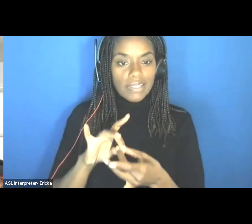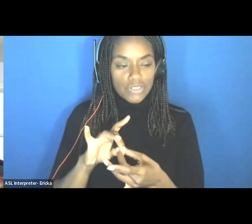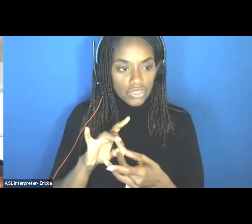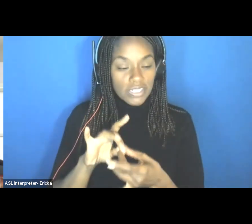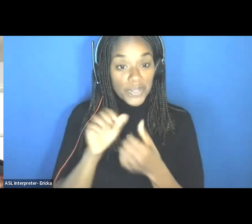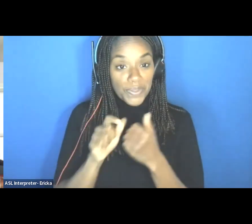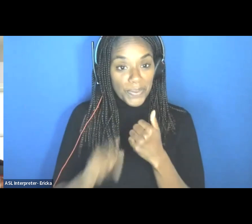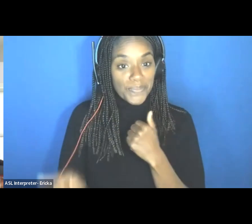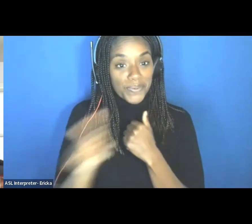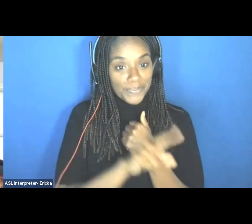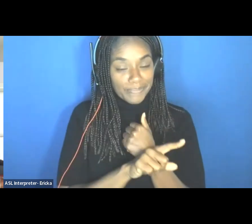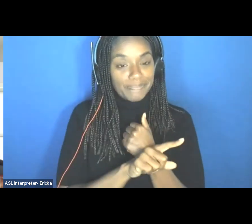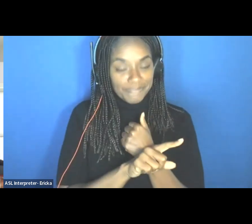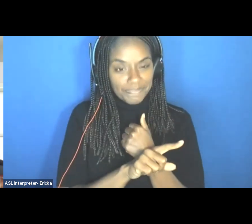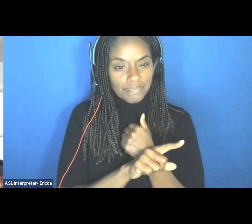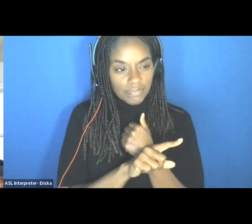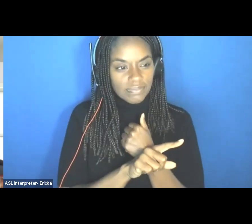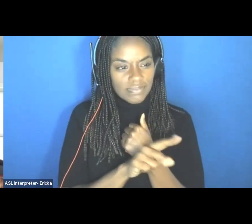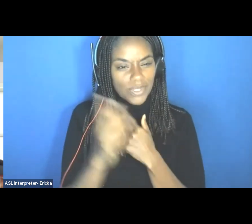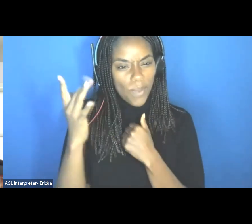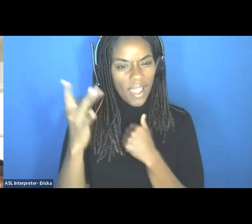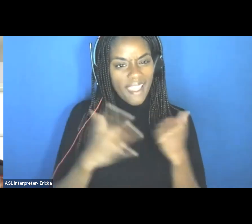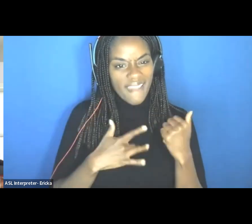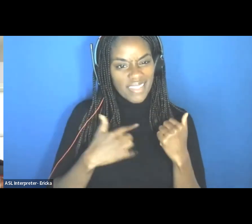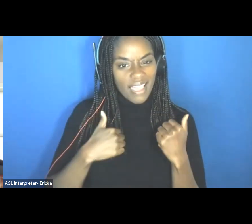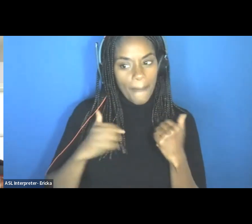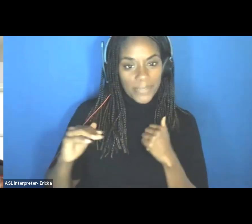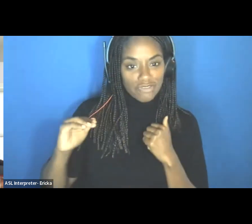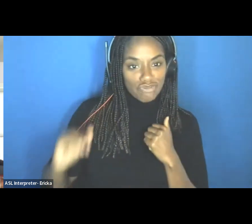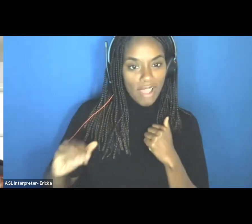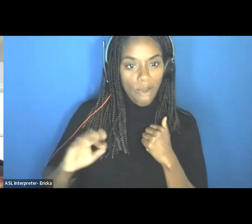I, again, my name is Maria Palacios.